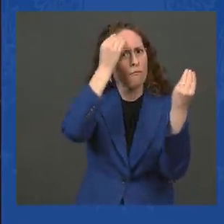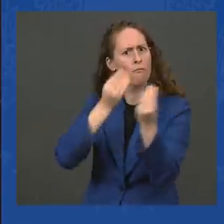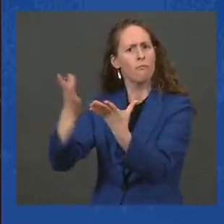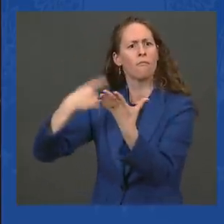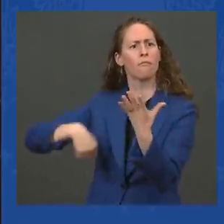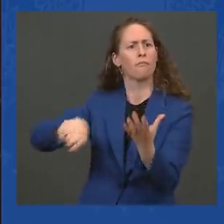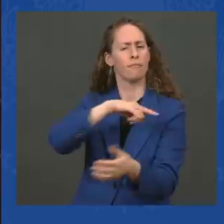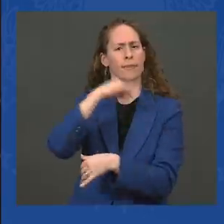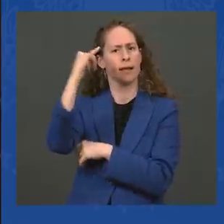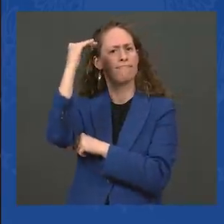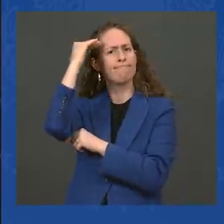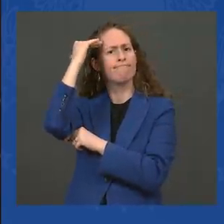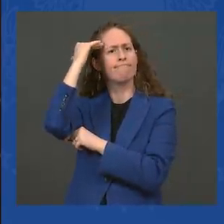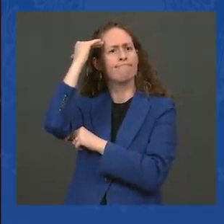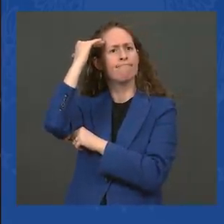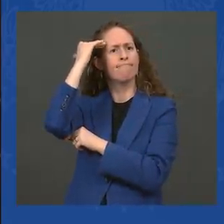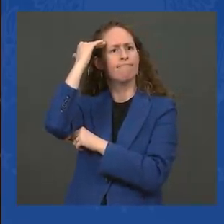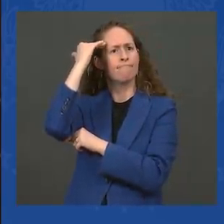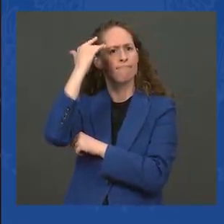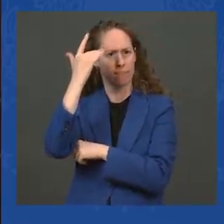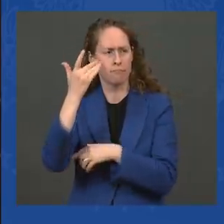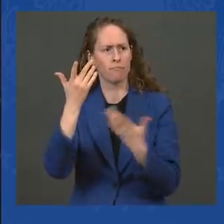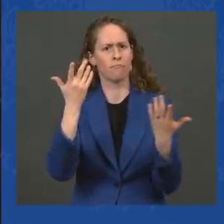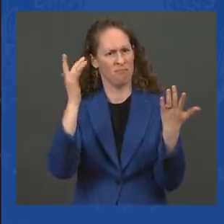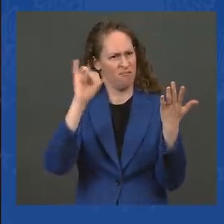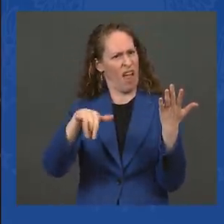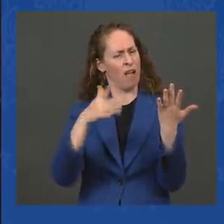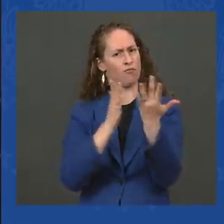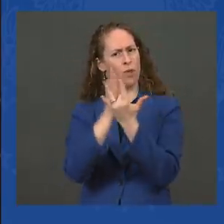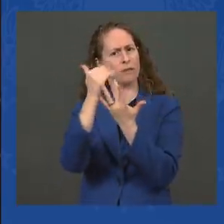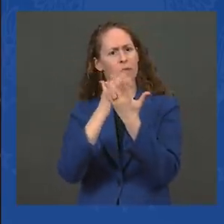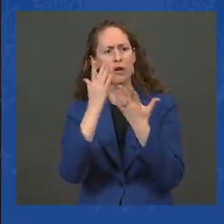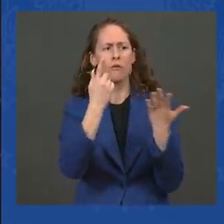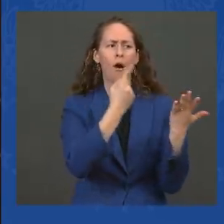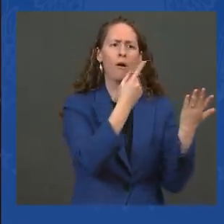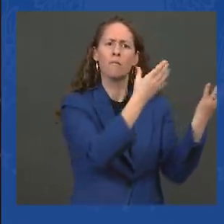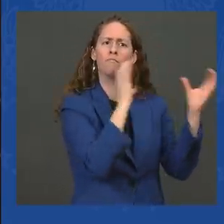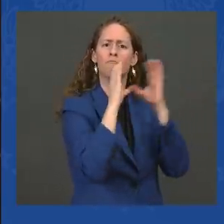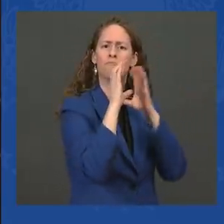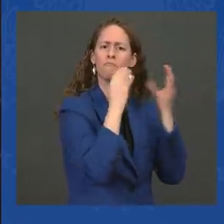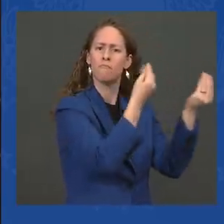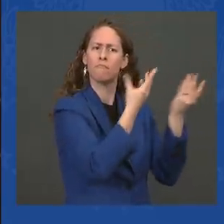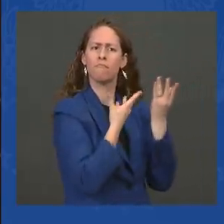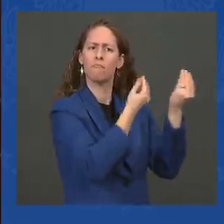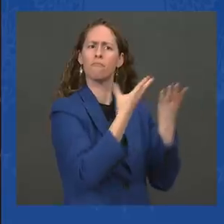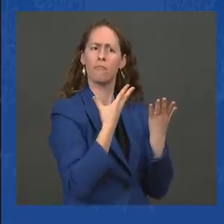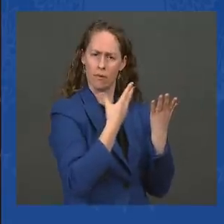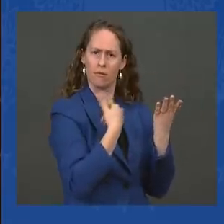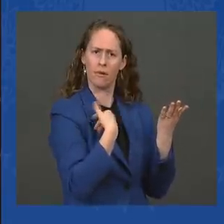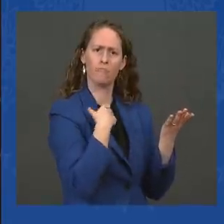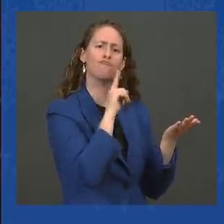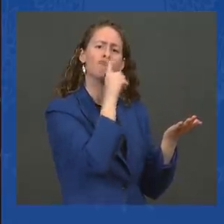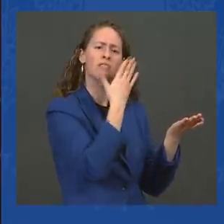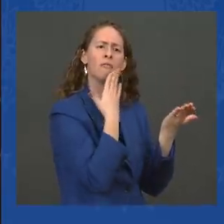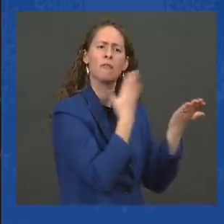because it increases our ability to respond quickly to any new threats. And that's exactly what we did.